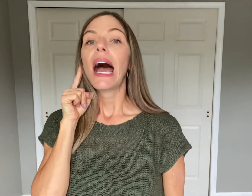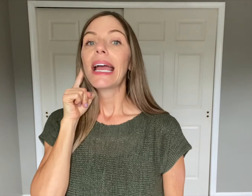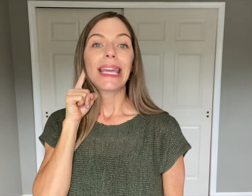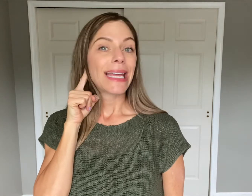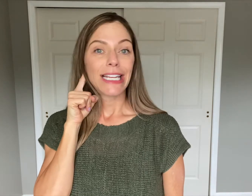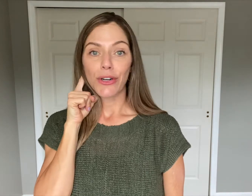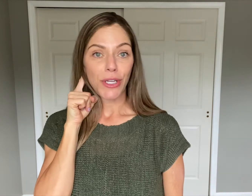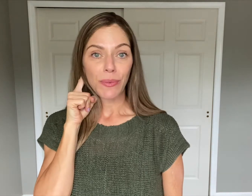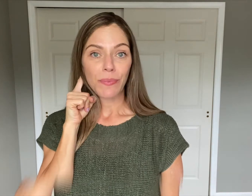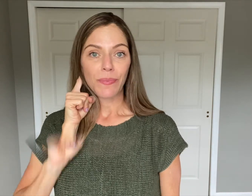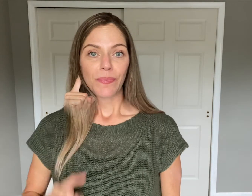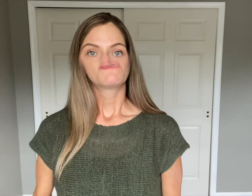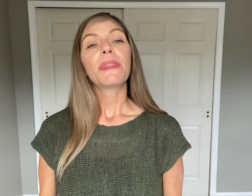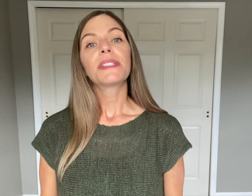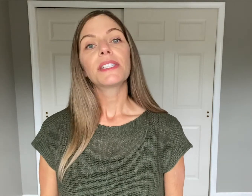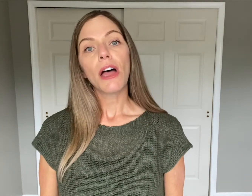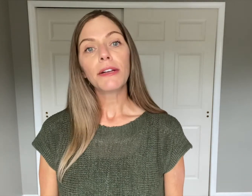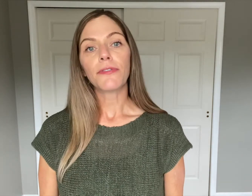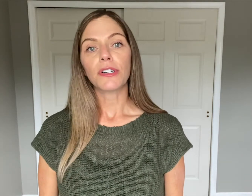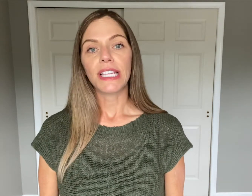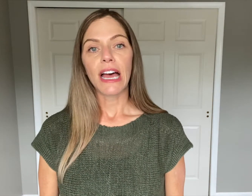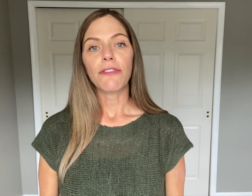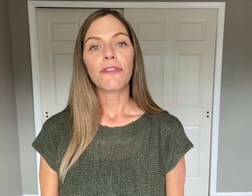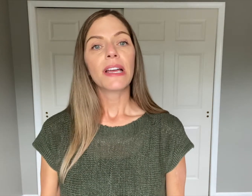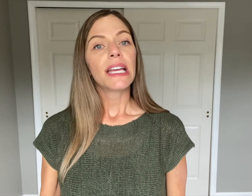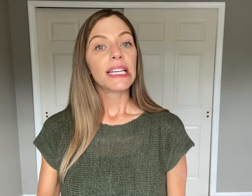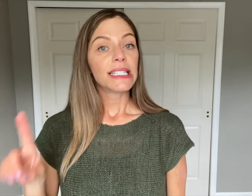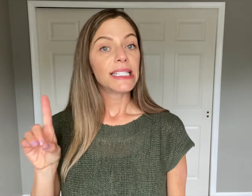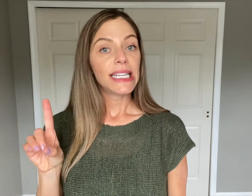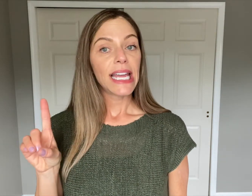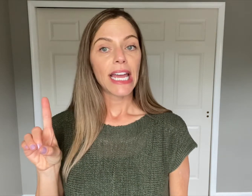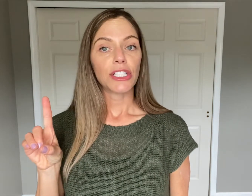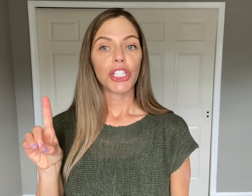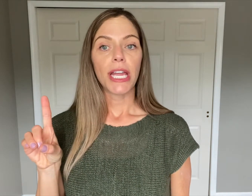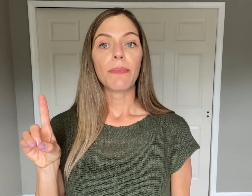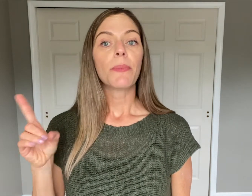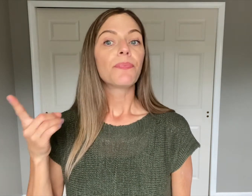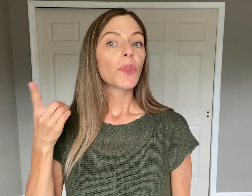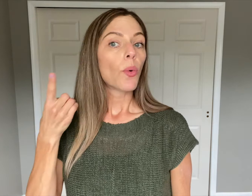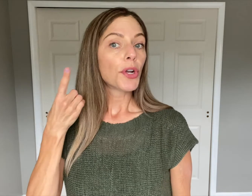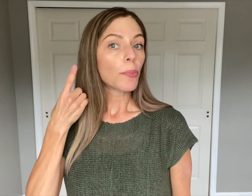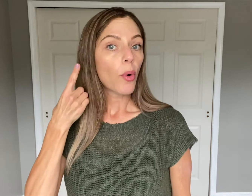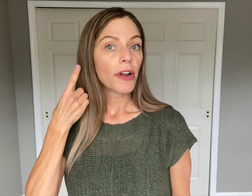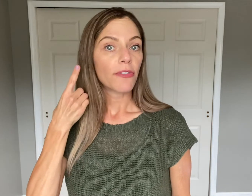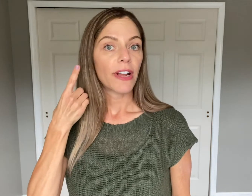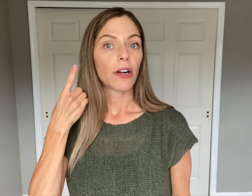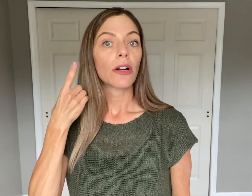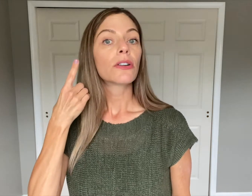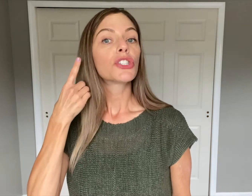I can't hear you. But the sign for deaf is a "D" handshape or your pointer finger